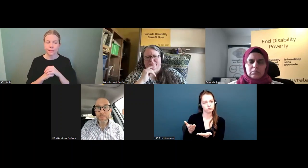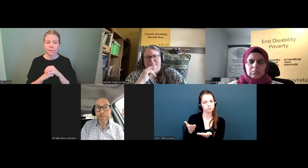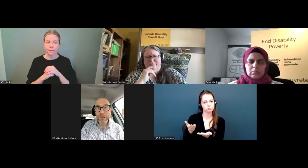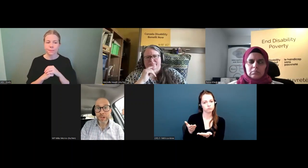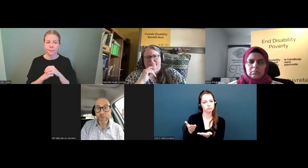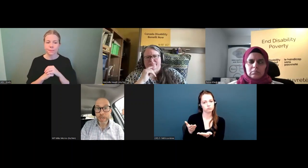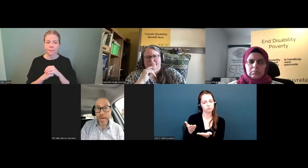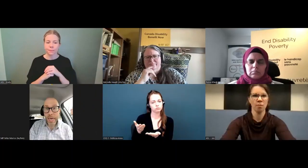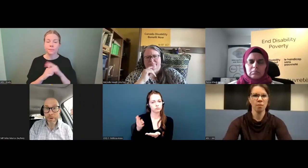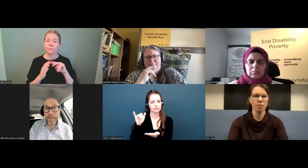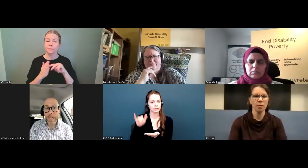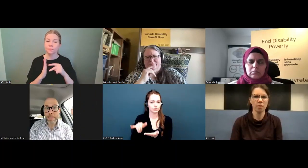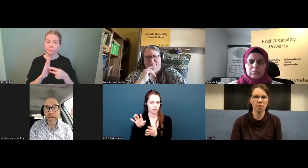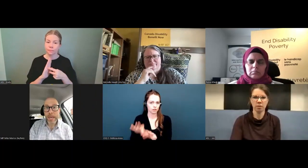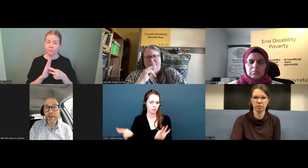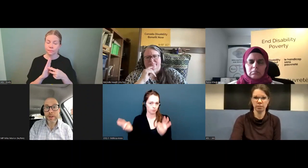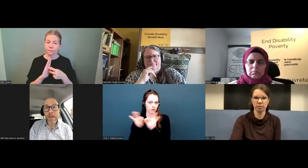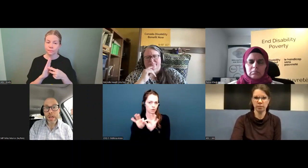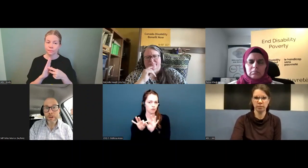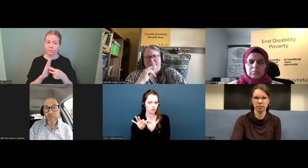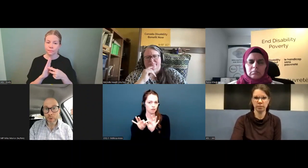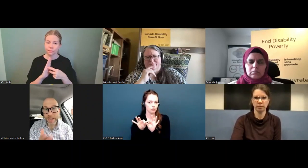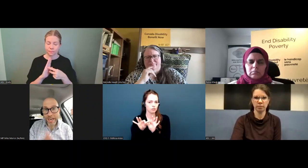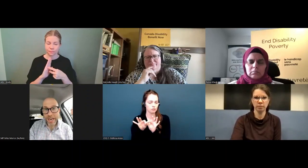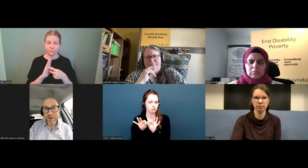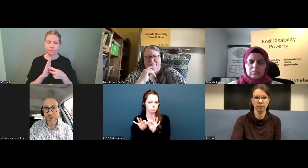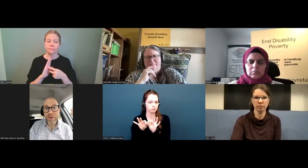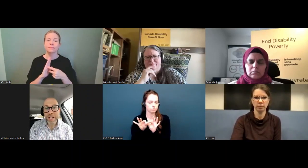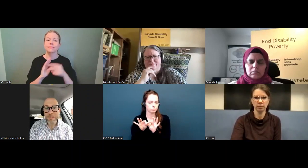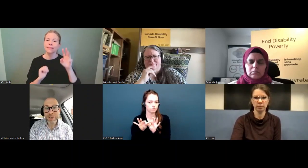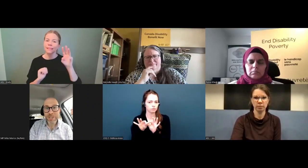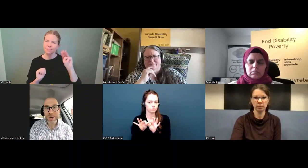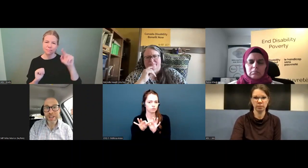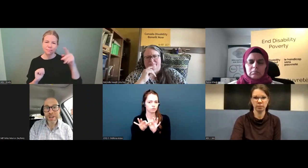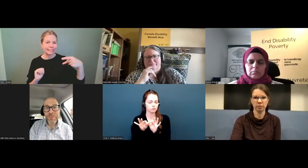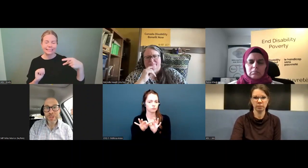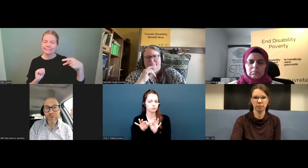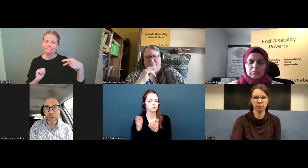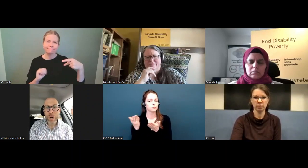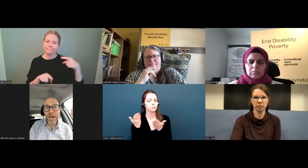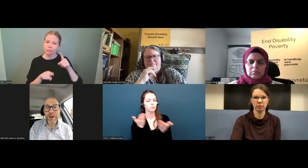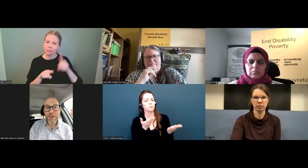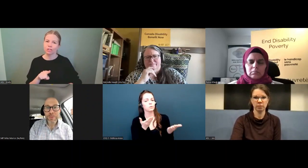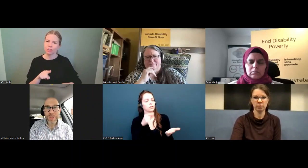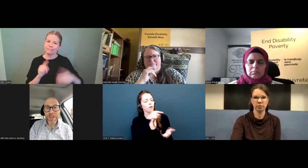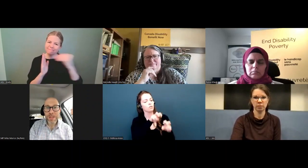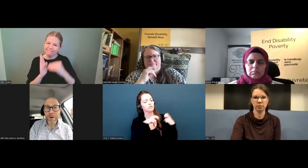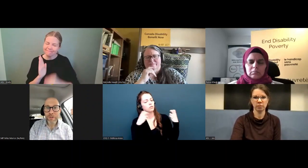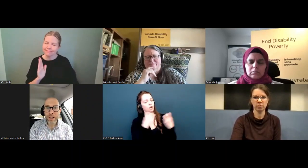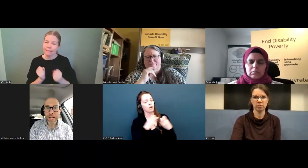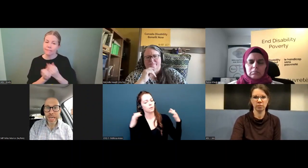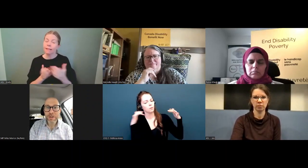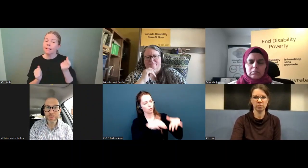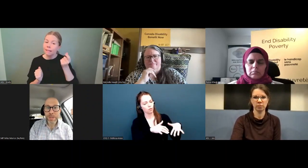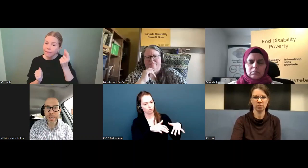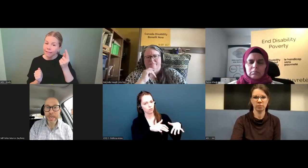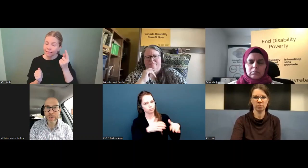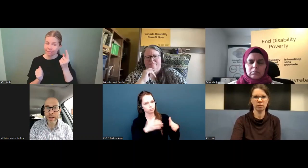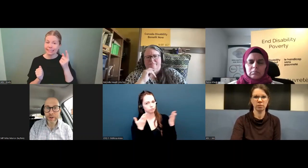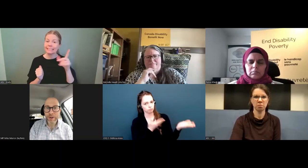ZORILLO WAS ABLE TO GET PASSED IS ONE, AS YOU SAID, MICHELLE, ONE THAT REQUIRES THE POVERTY LINE TO BE CONSIDERED.